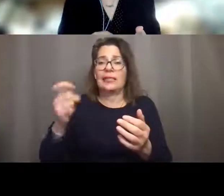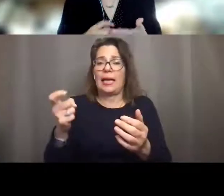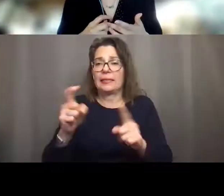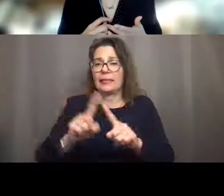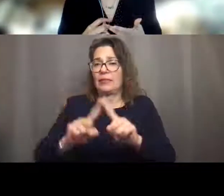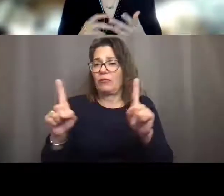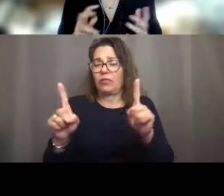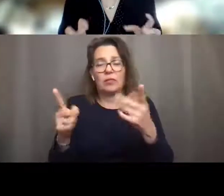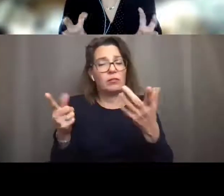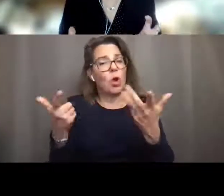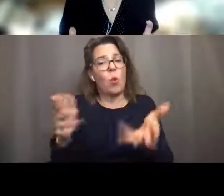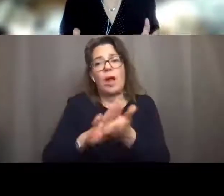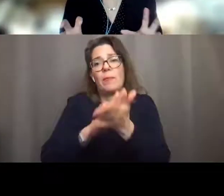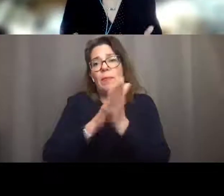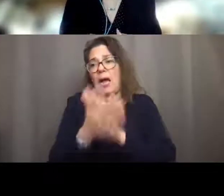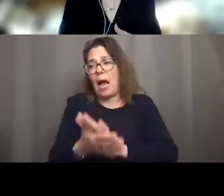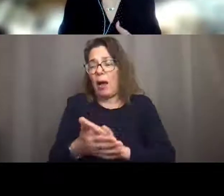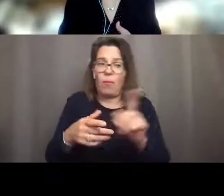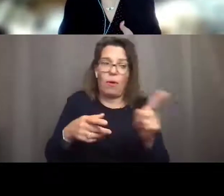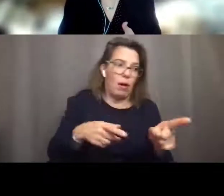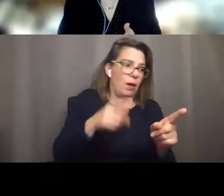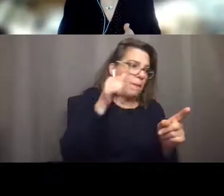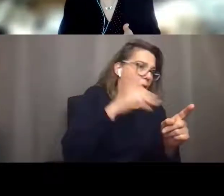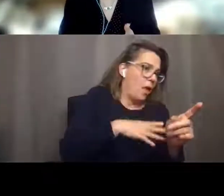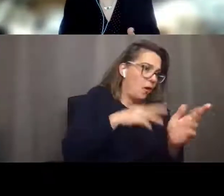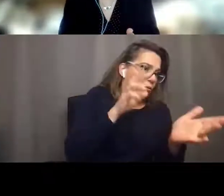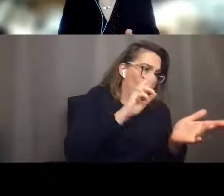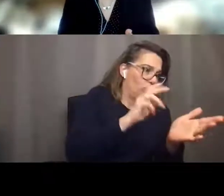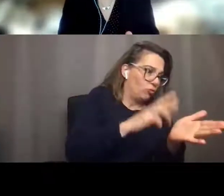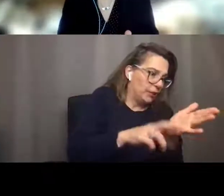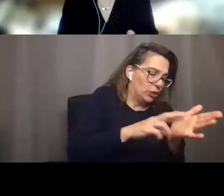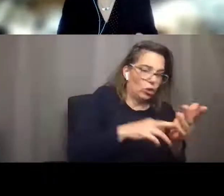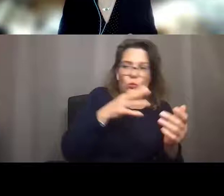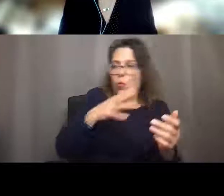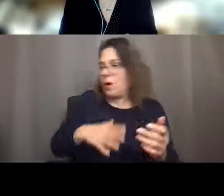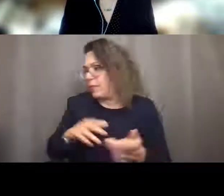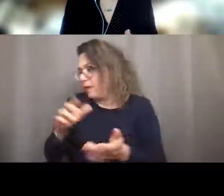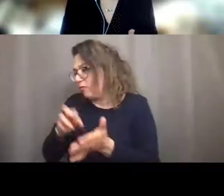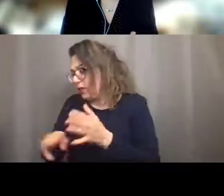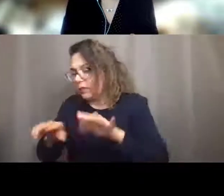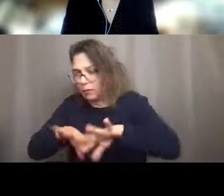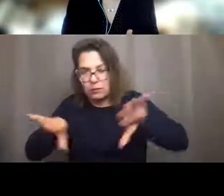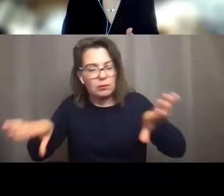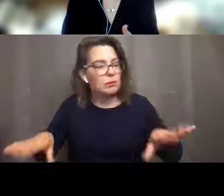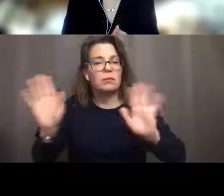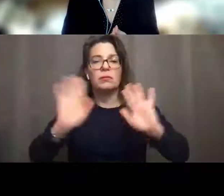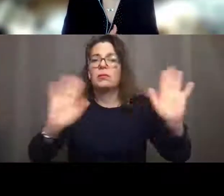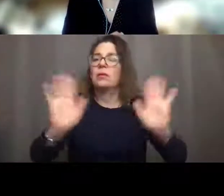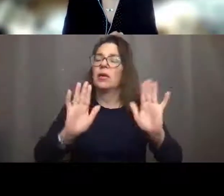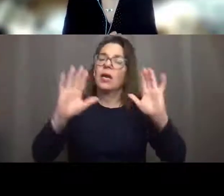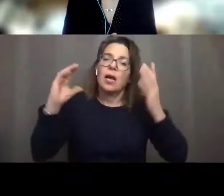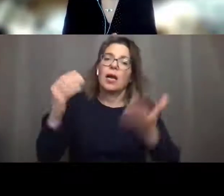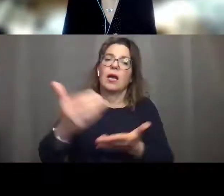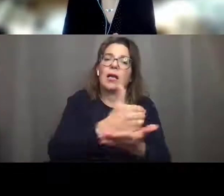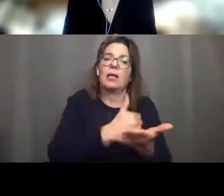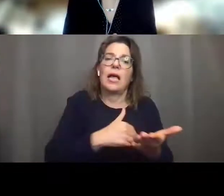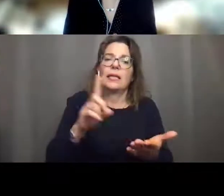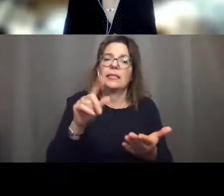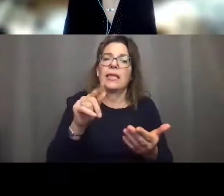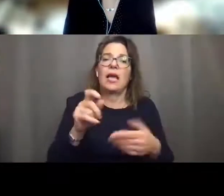to become a sex-differential researcher, but we ask that you begin to collect data on sex for early-stage research.